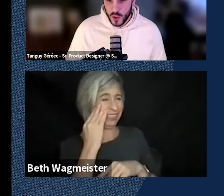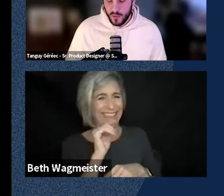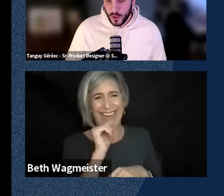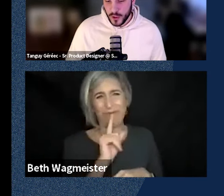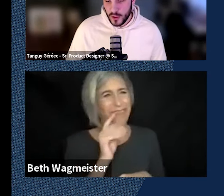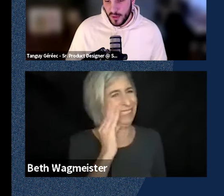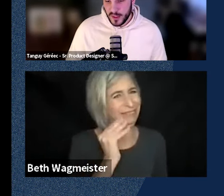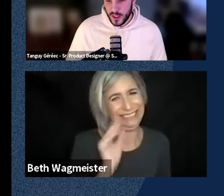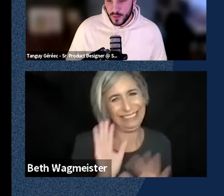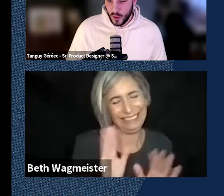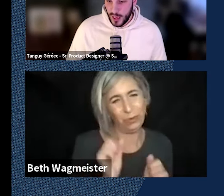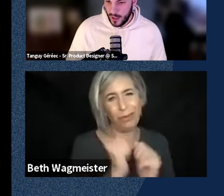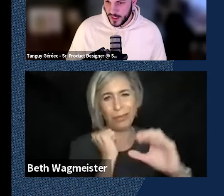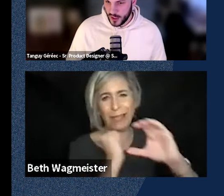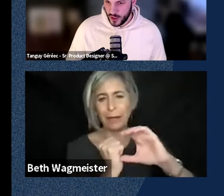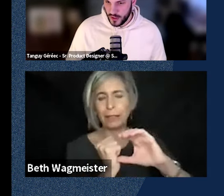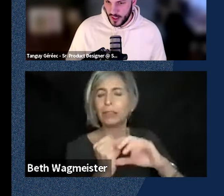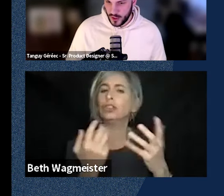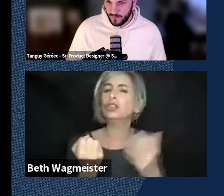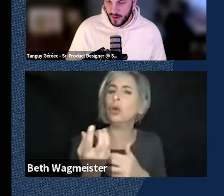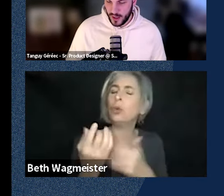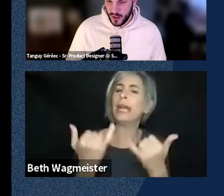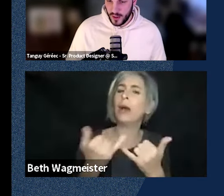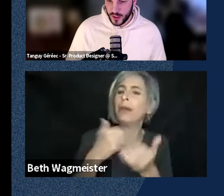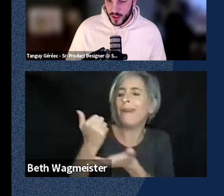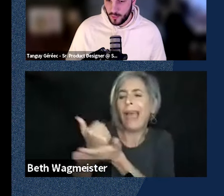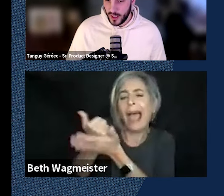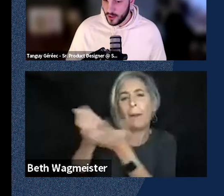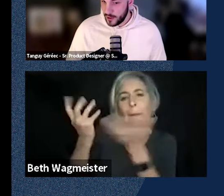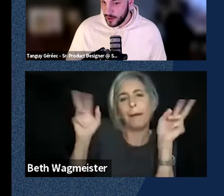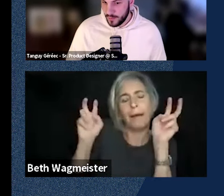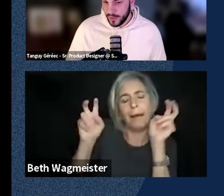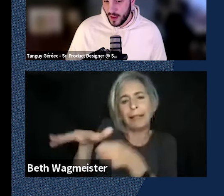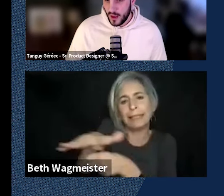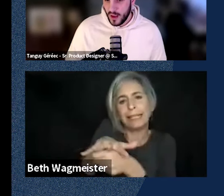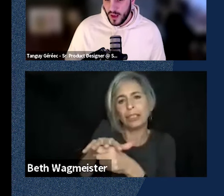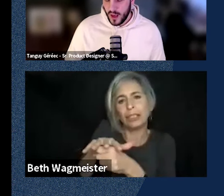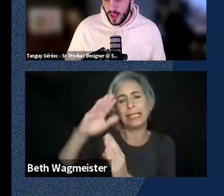So we've also implemented a small Help section that you can find in the top right corner.